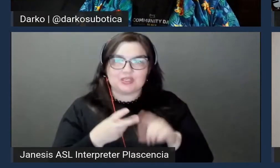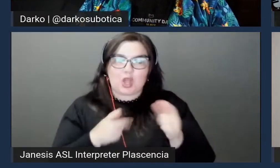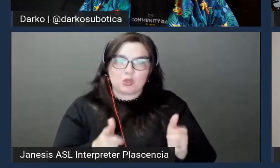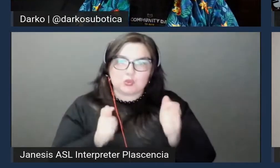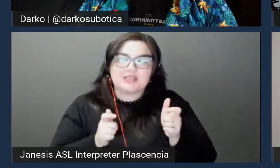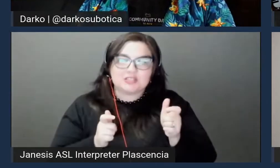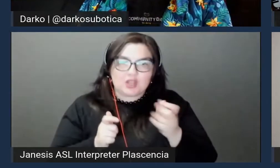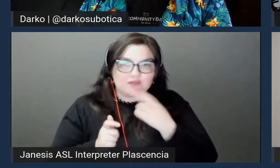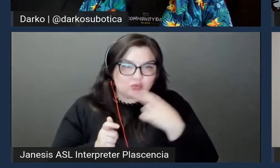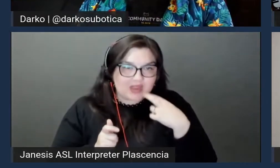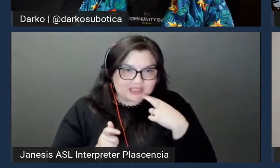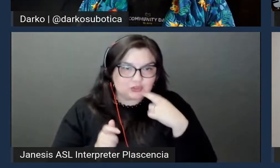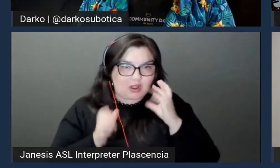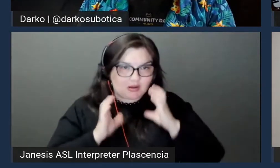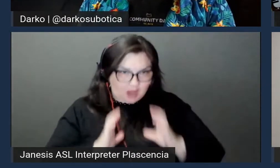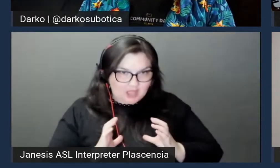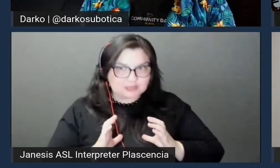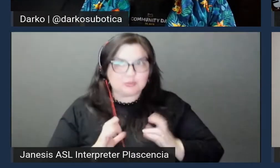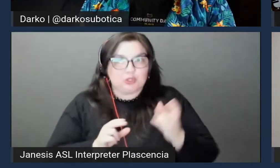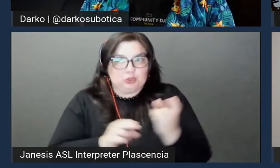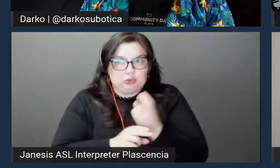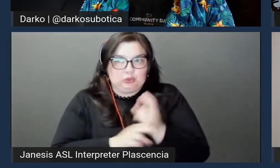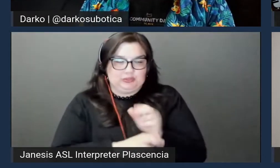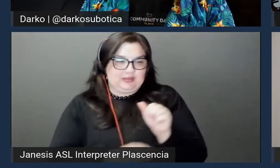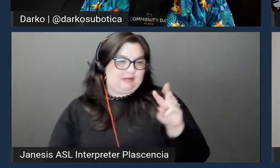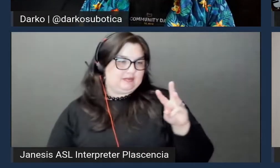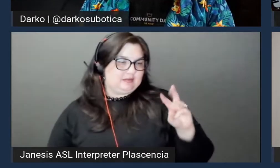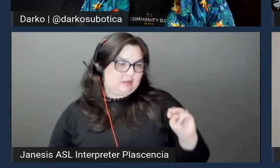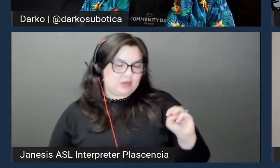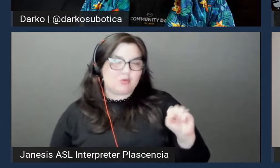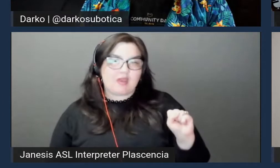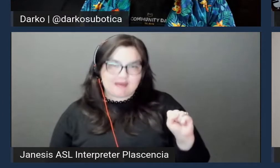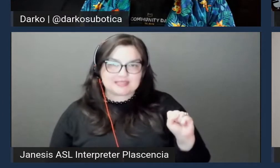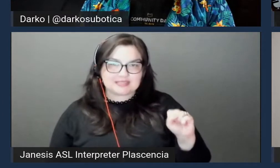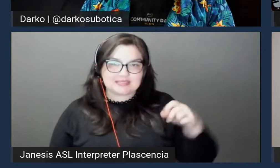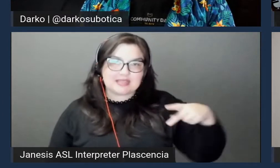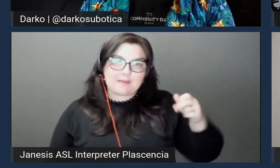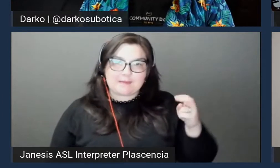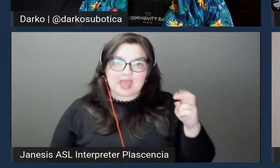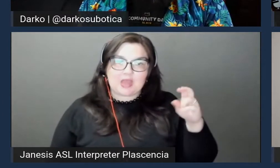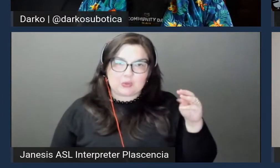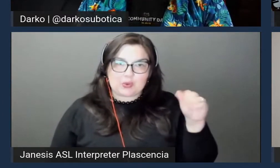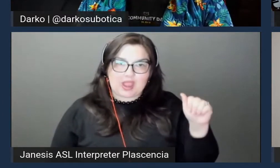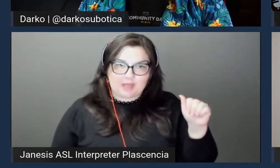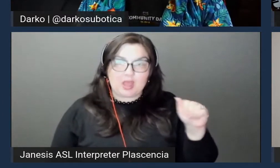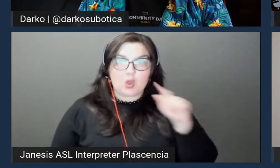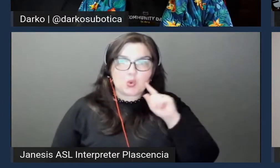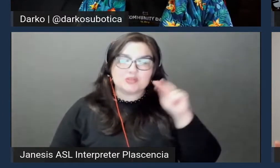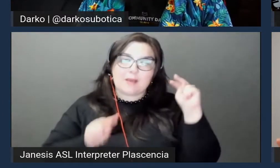that are using AWS Panorama to monitor the queue length for their drive-thru, for example,